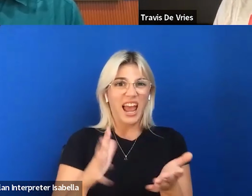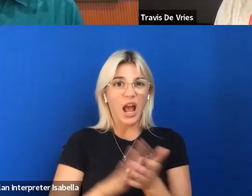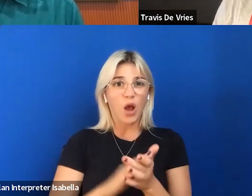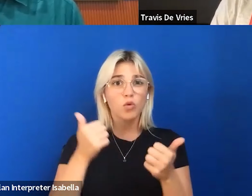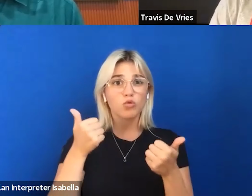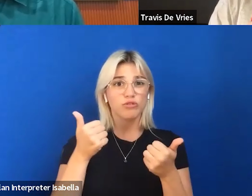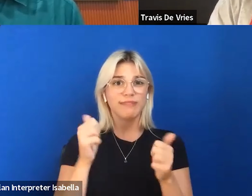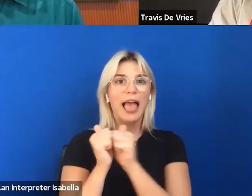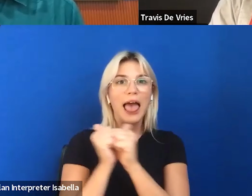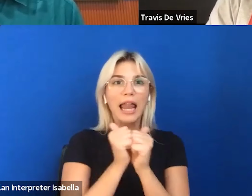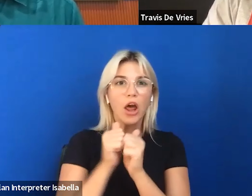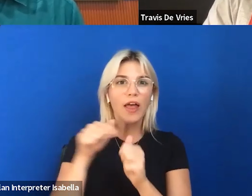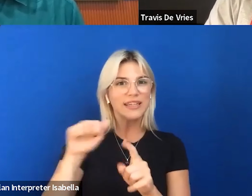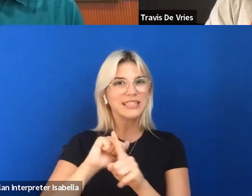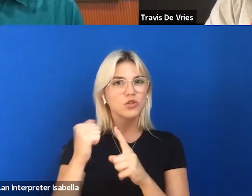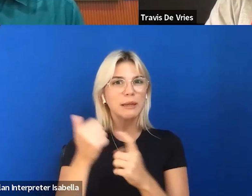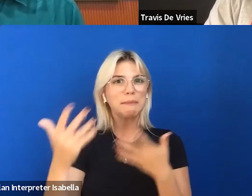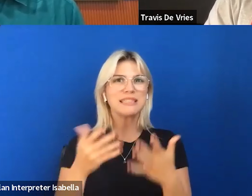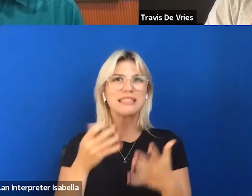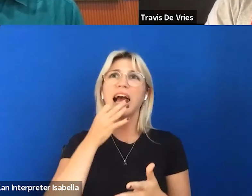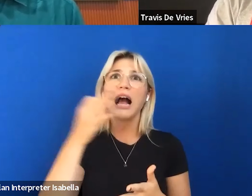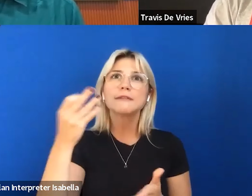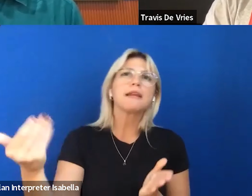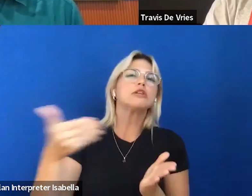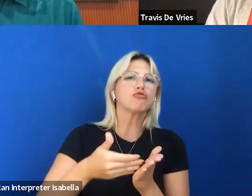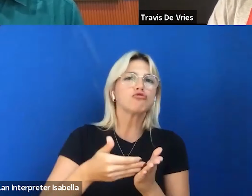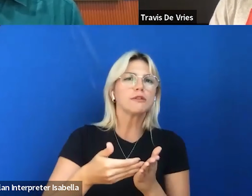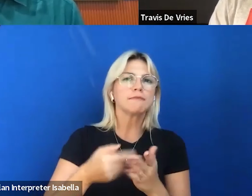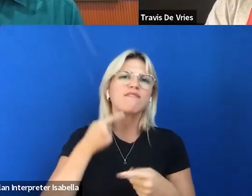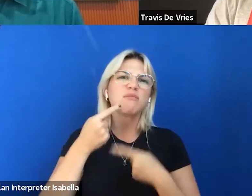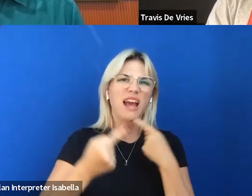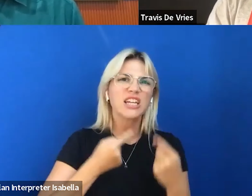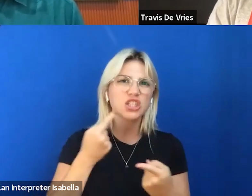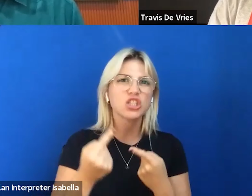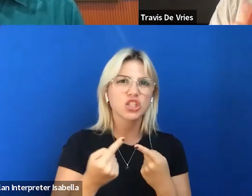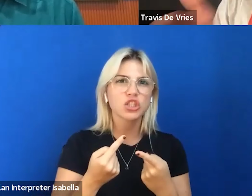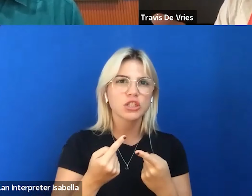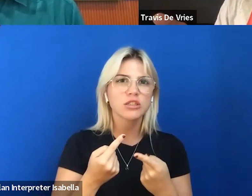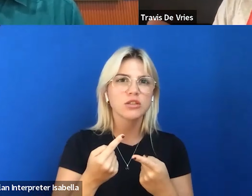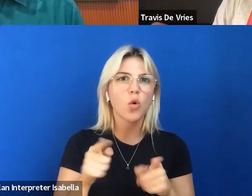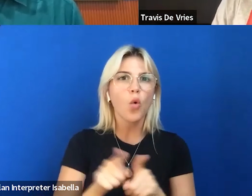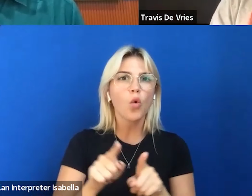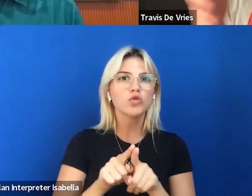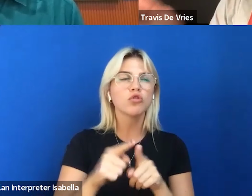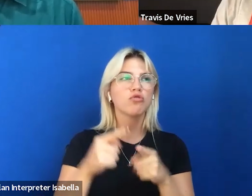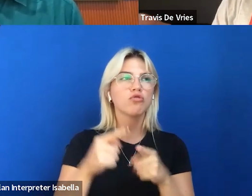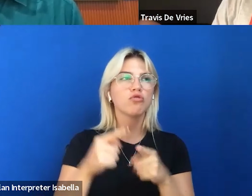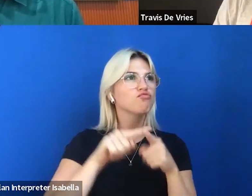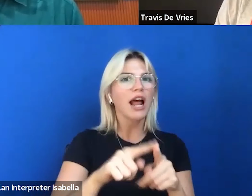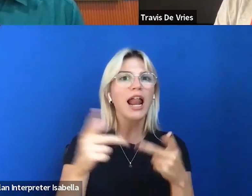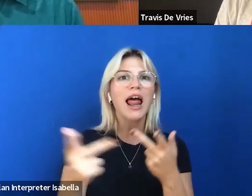is about asking for additional information and relying on other Aus Co staff that are there to guide you.